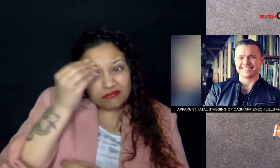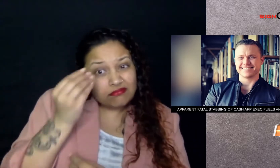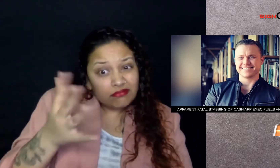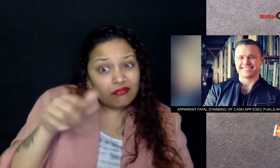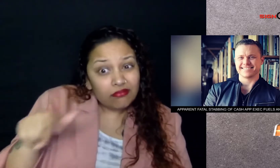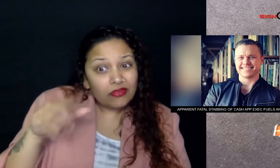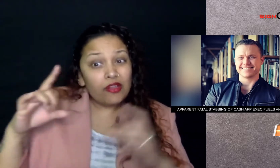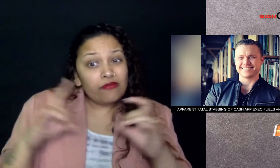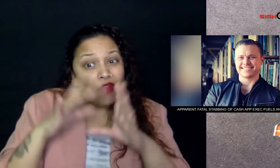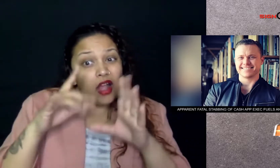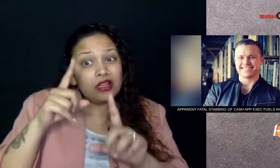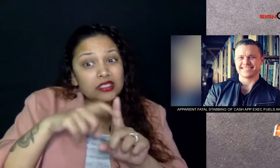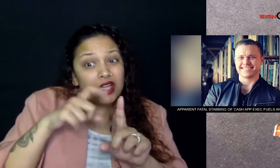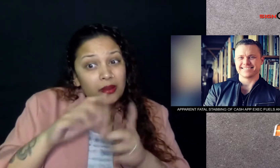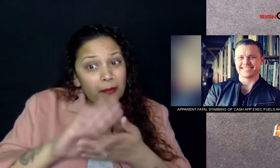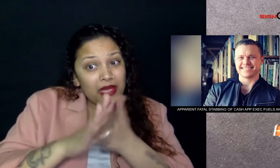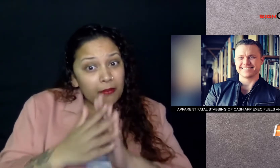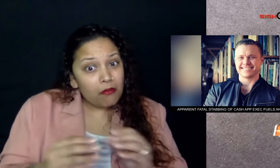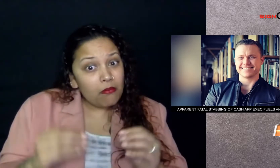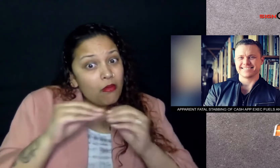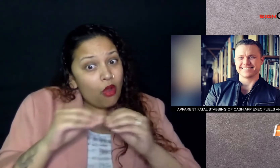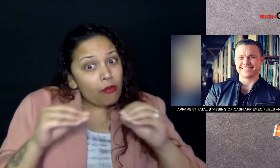are becoming far too common.